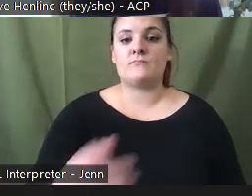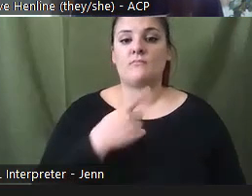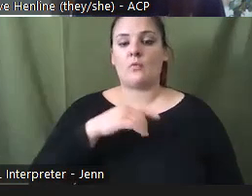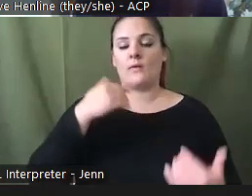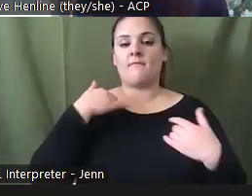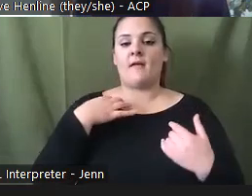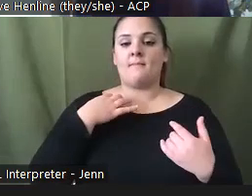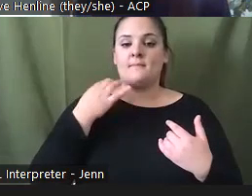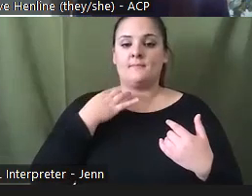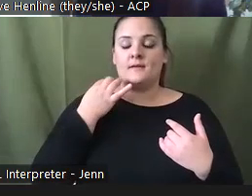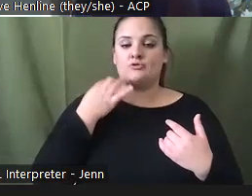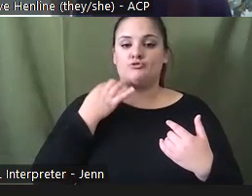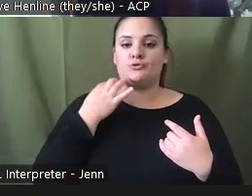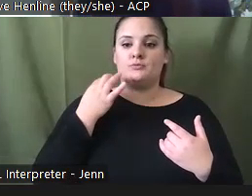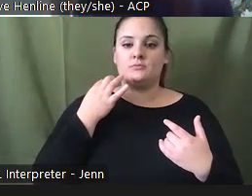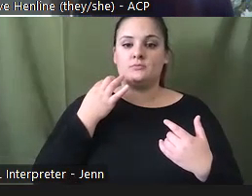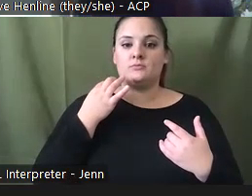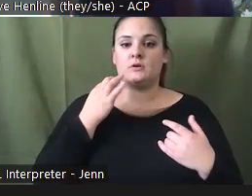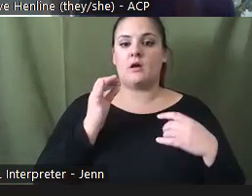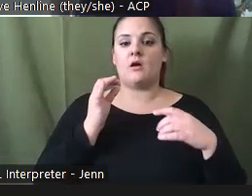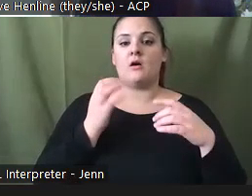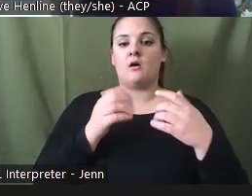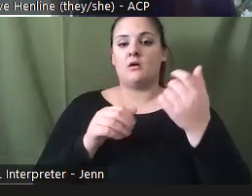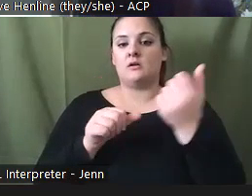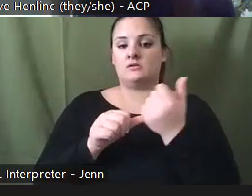confirms that you you are wanting to be an application assistant.